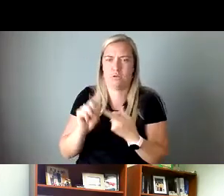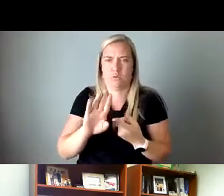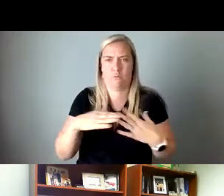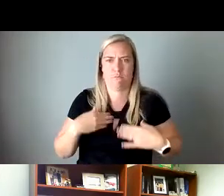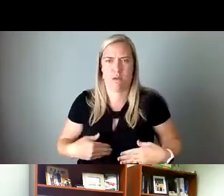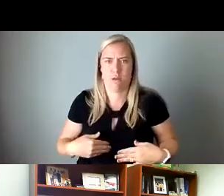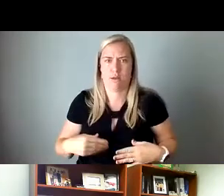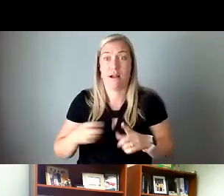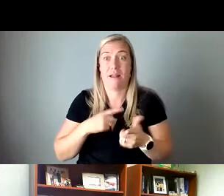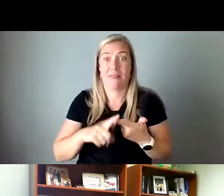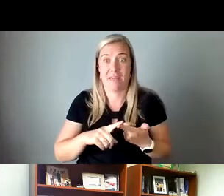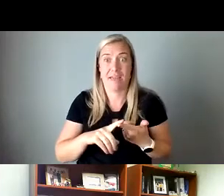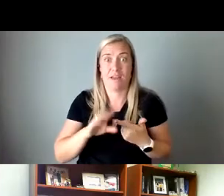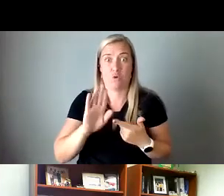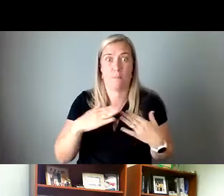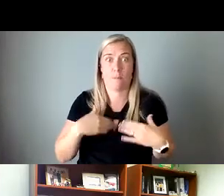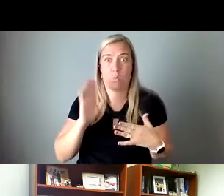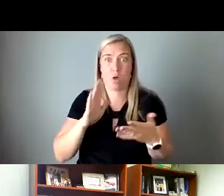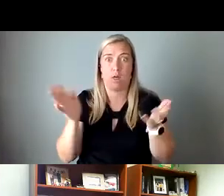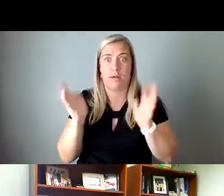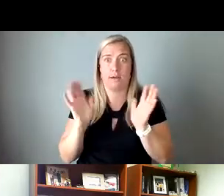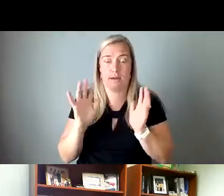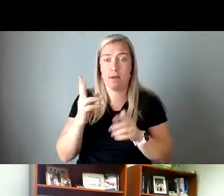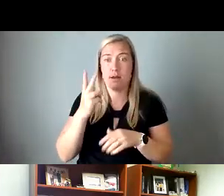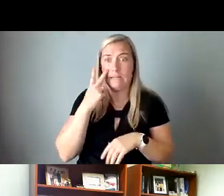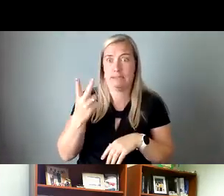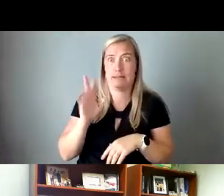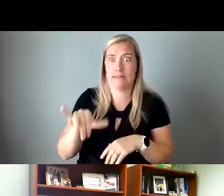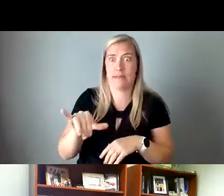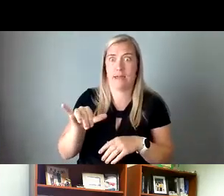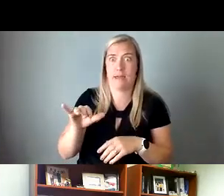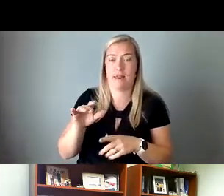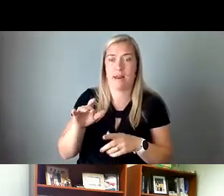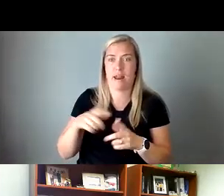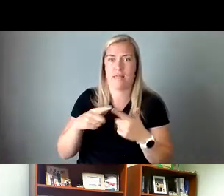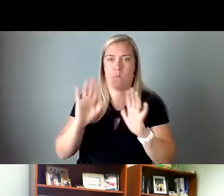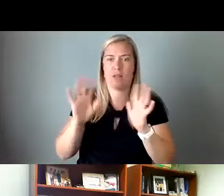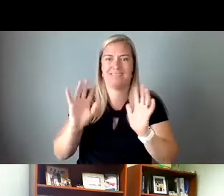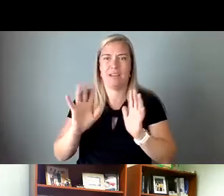about the spike protein, and then from messenger RNA to again starting to churn out spike protein